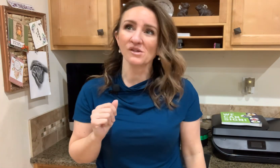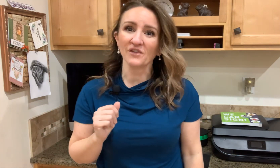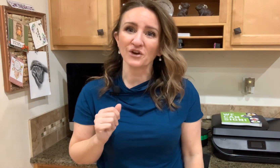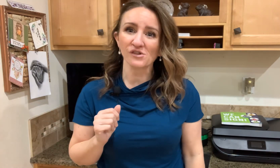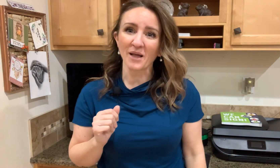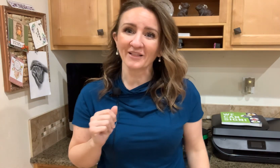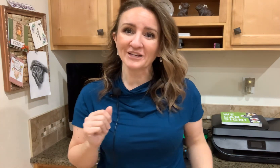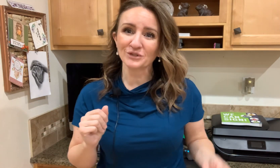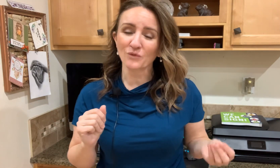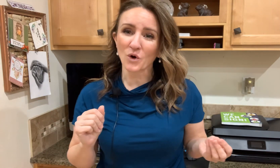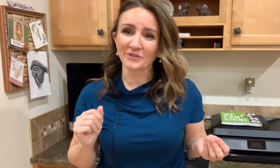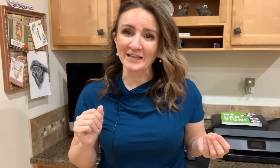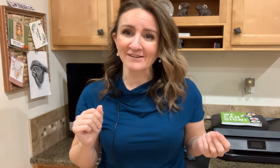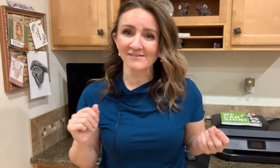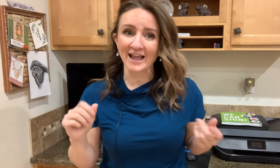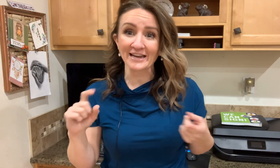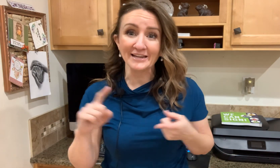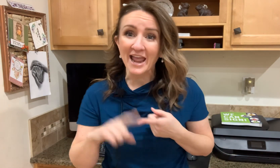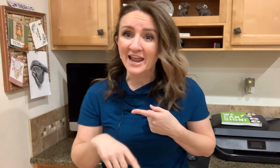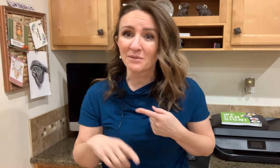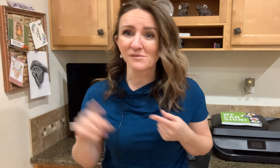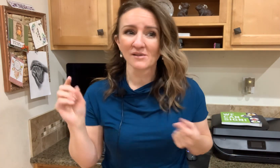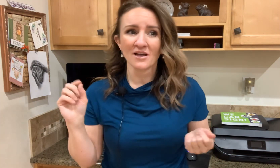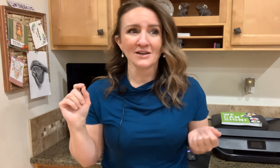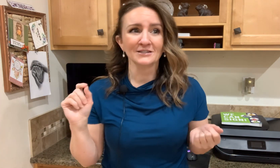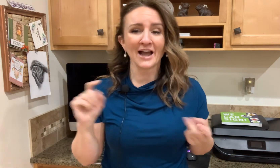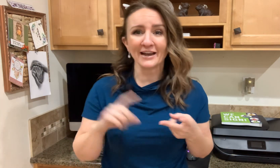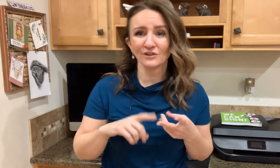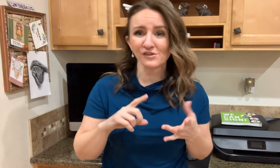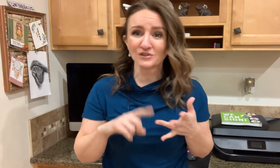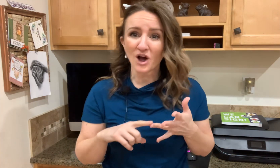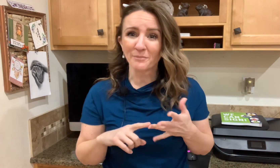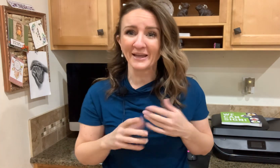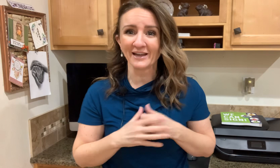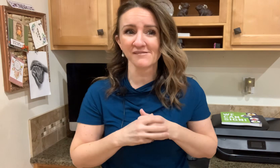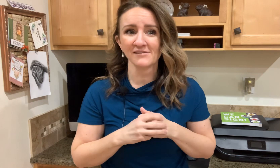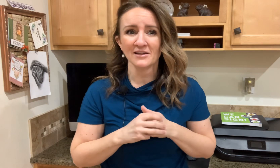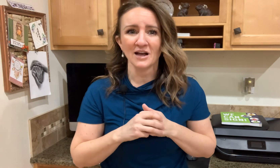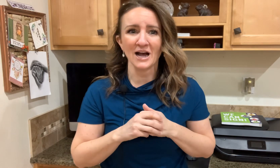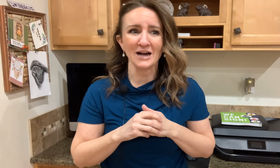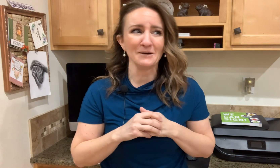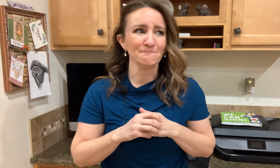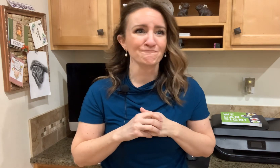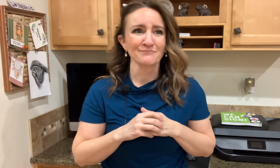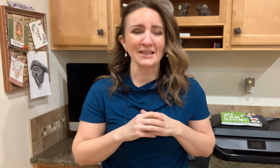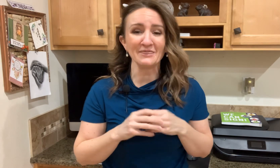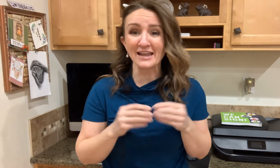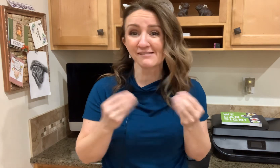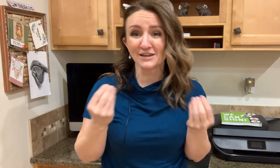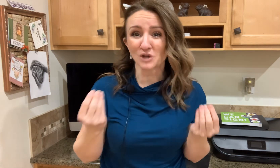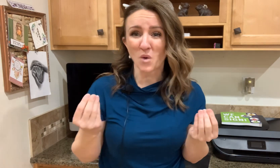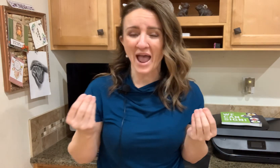fingerspelling for things like names, titles, topics, and things that don't have